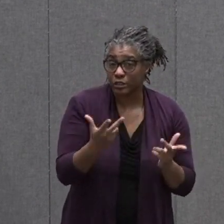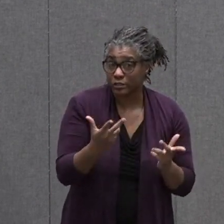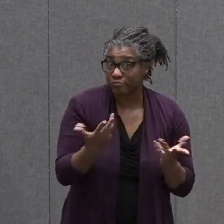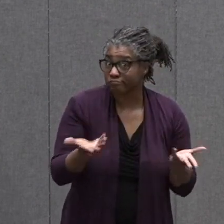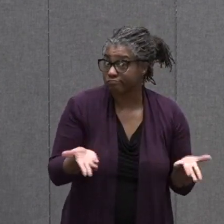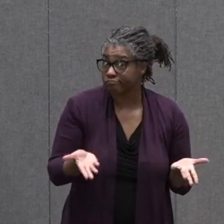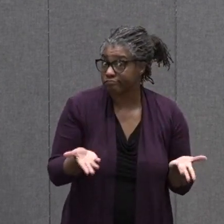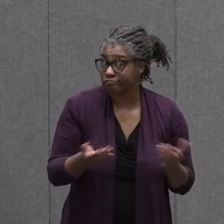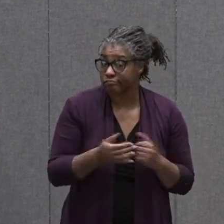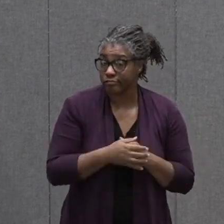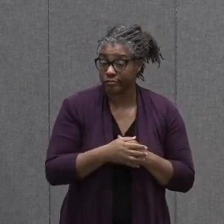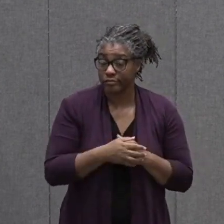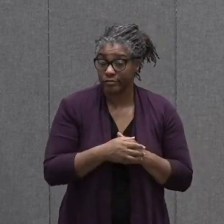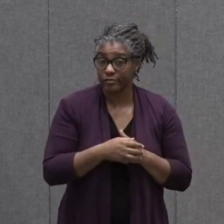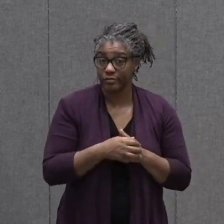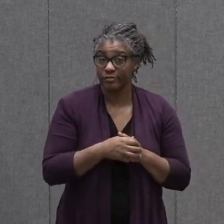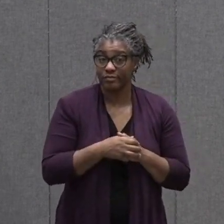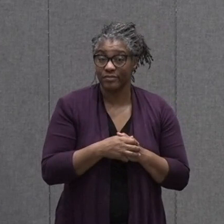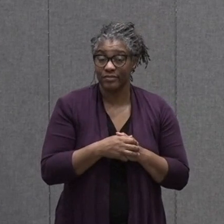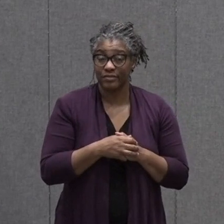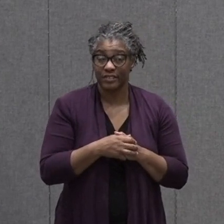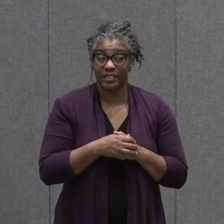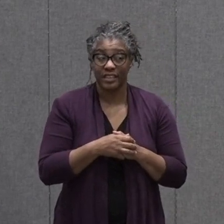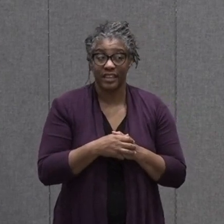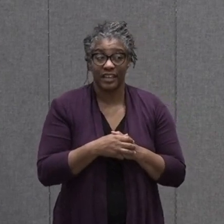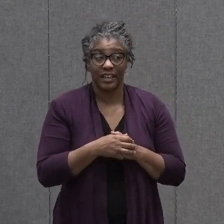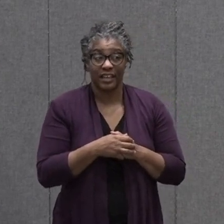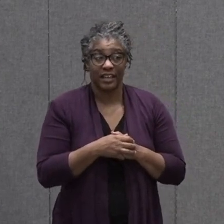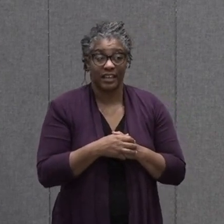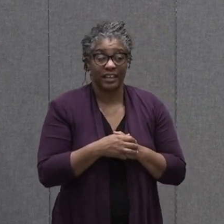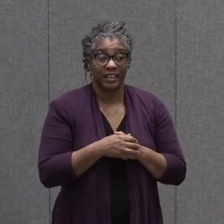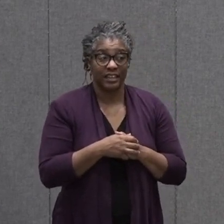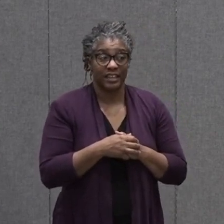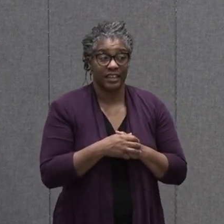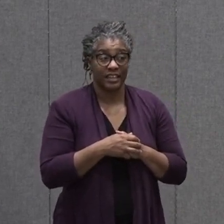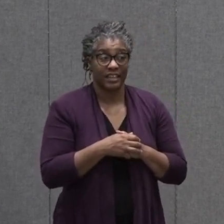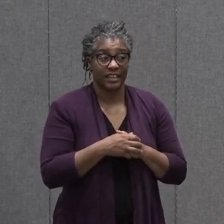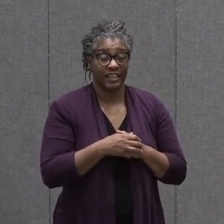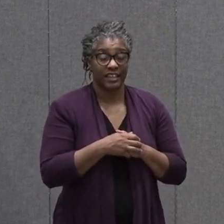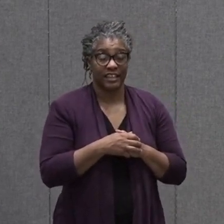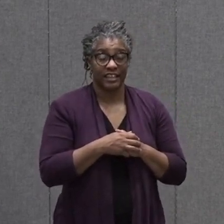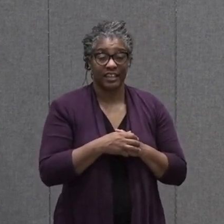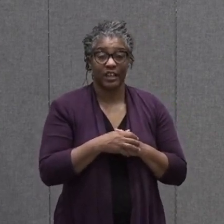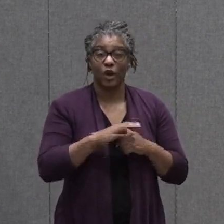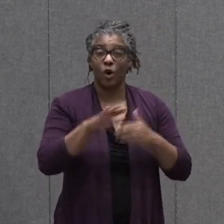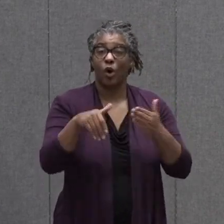I remember that they all start at the dotted line and end at our bottom line here.